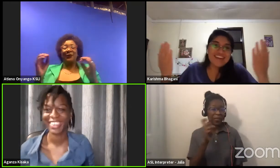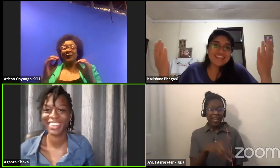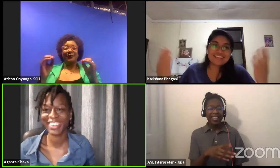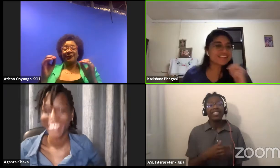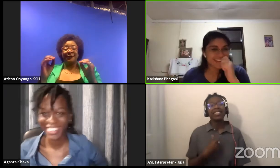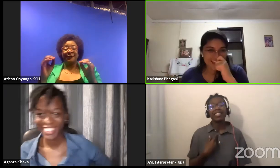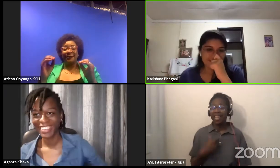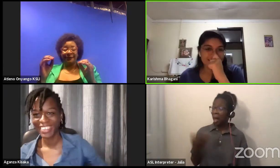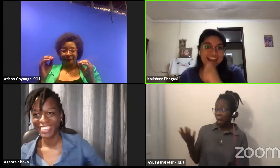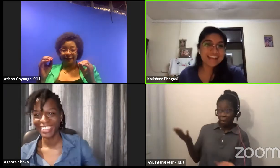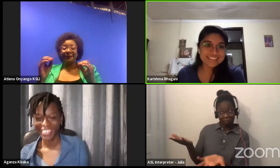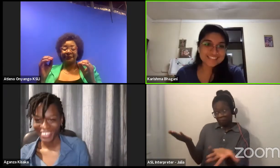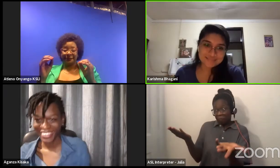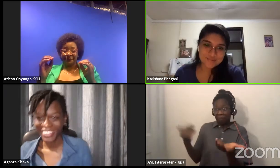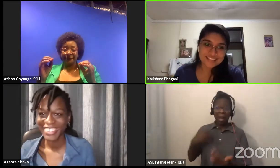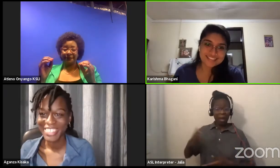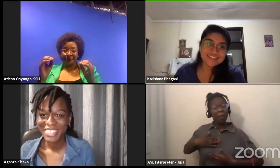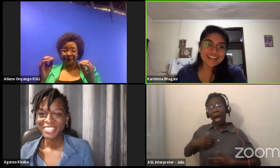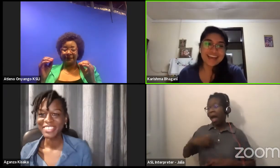Well, I'm glad I can still surprise you.